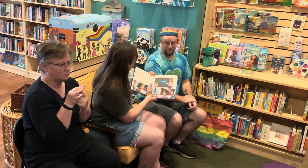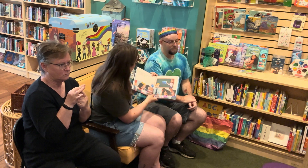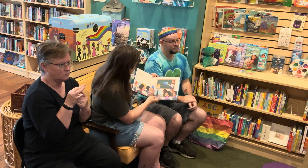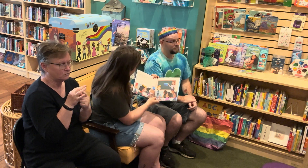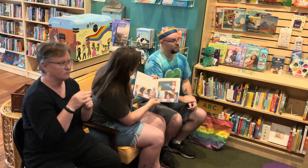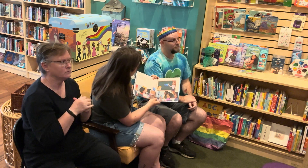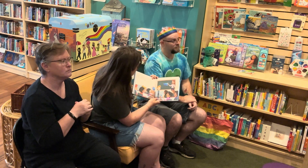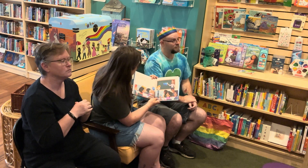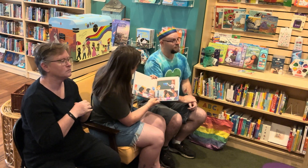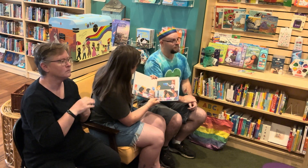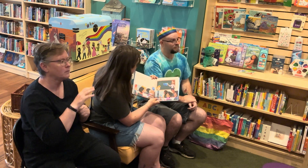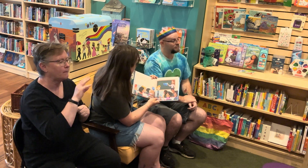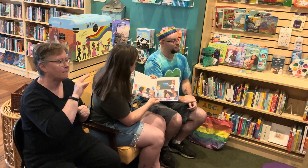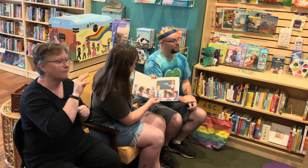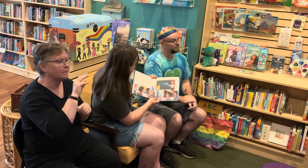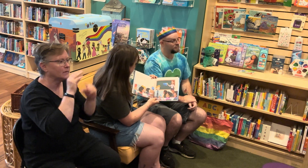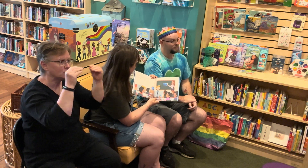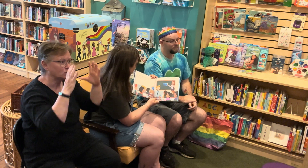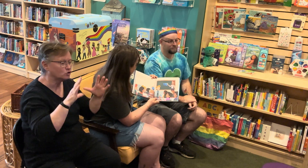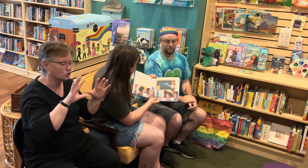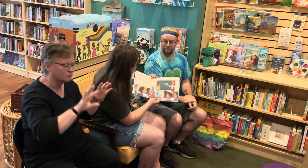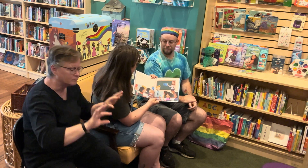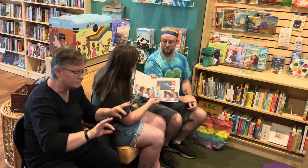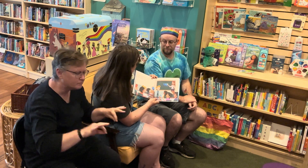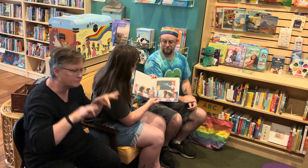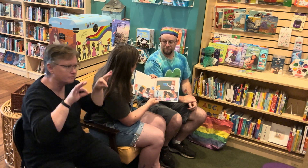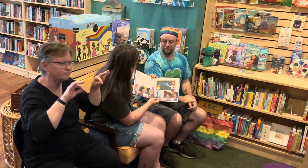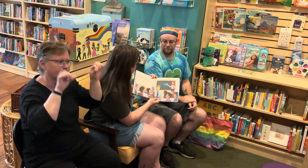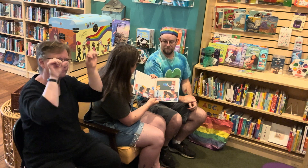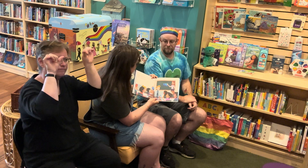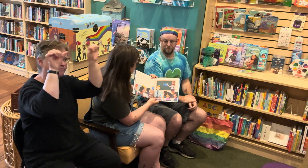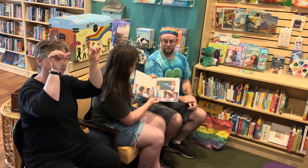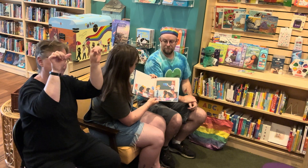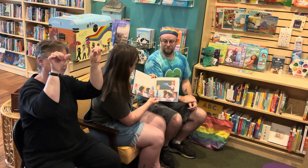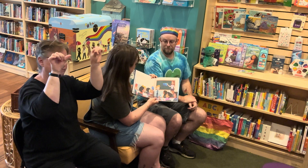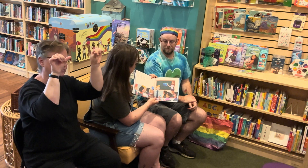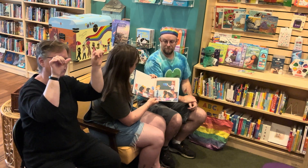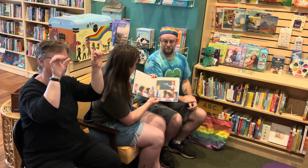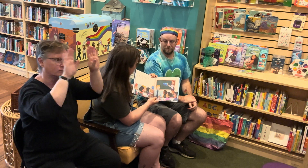Miss Anderson picked up Samuel's drawing and tacked it up on an empty bulletin board,